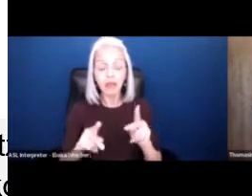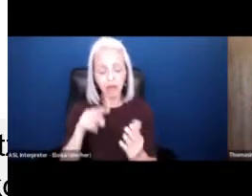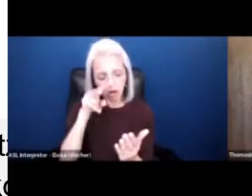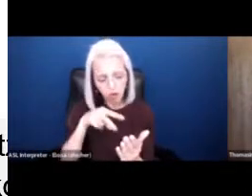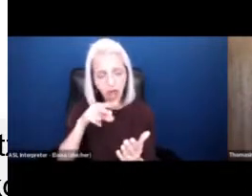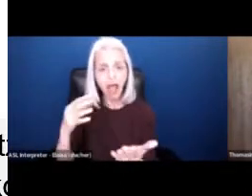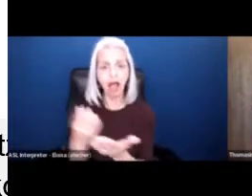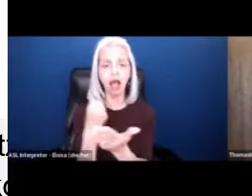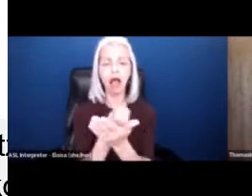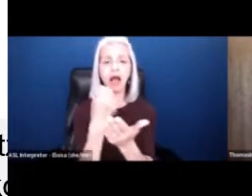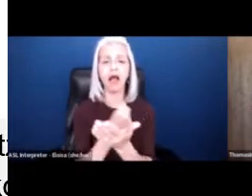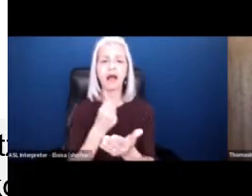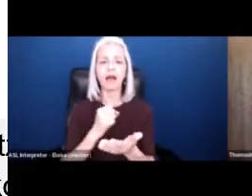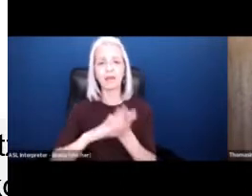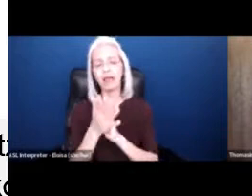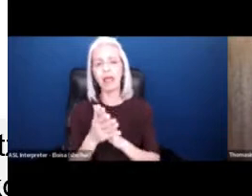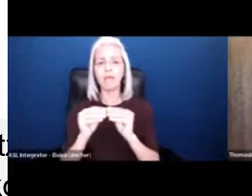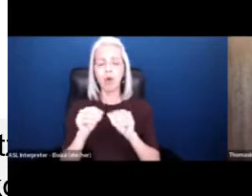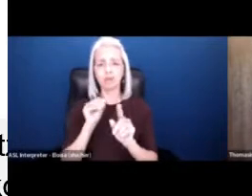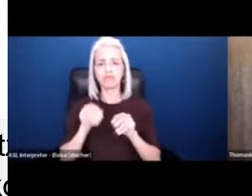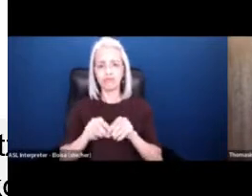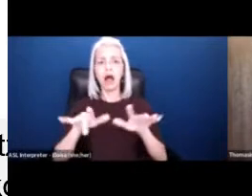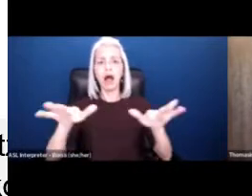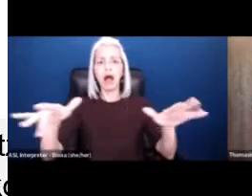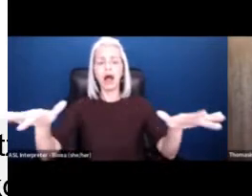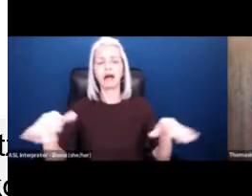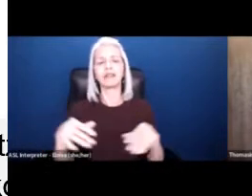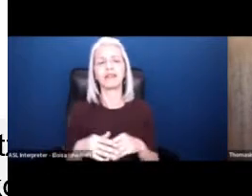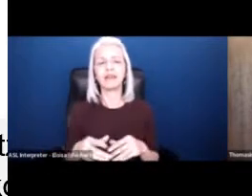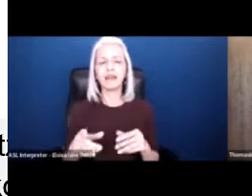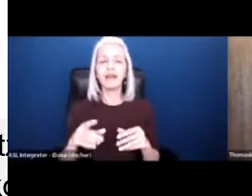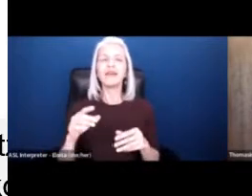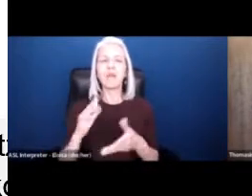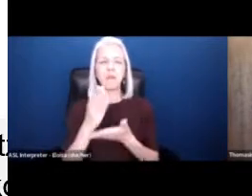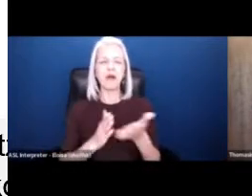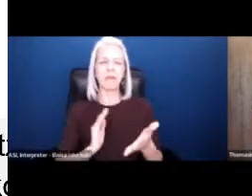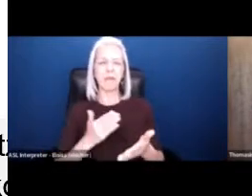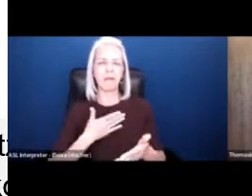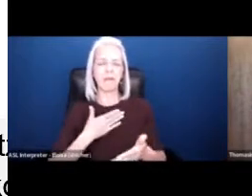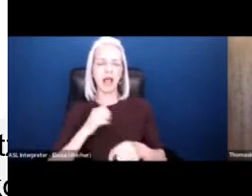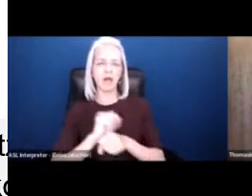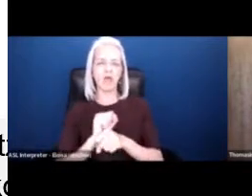part of work I was doing in a grant for SAMHSA Substance Abuse and Mental Health Services